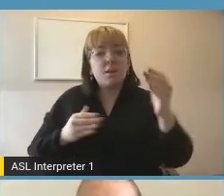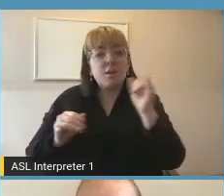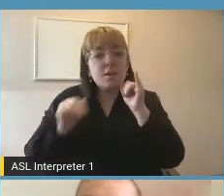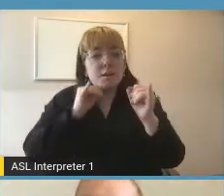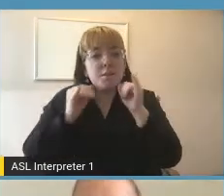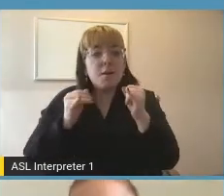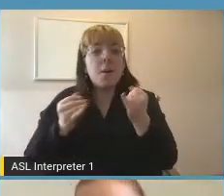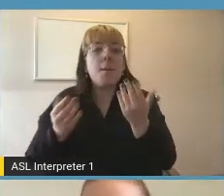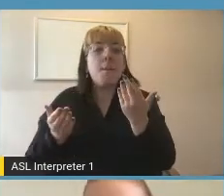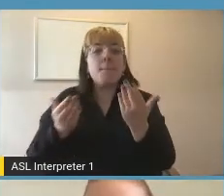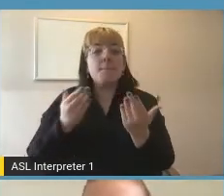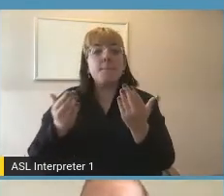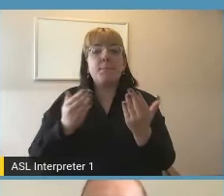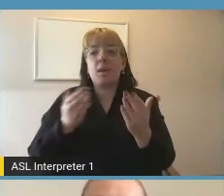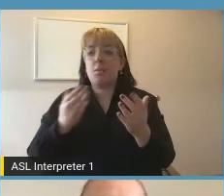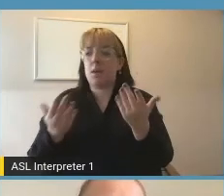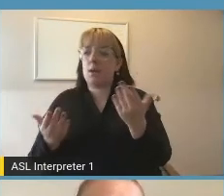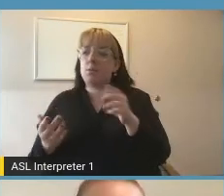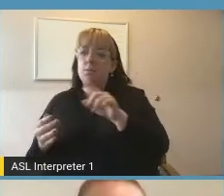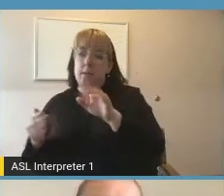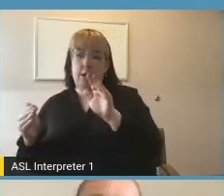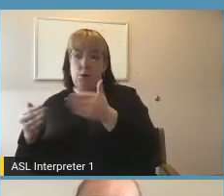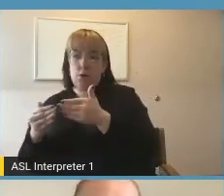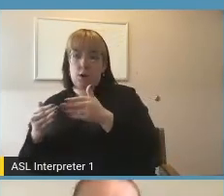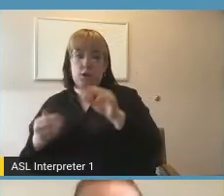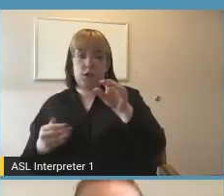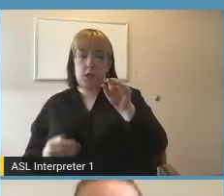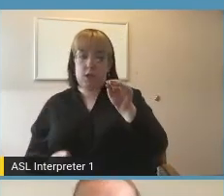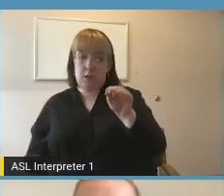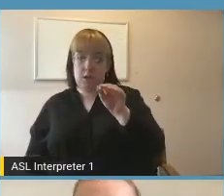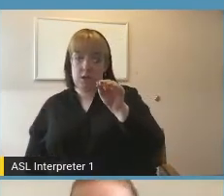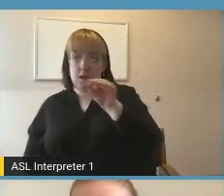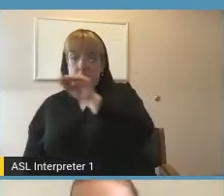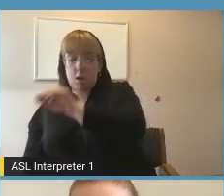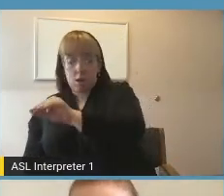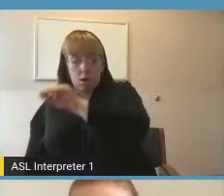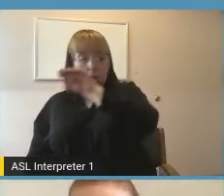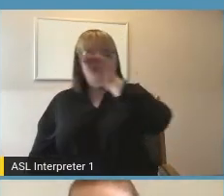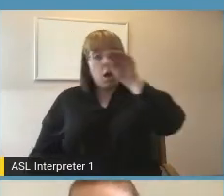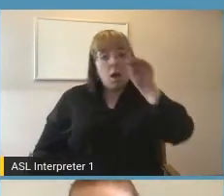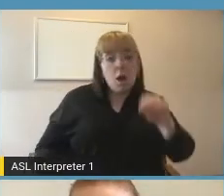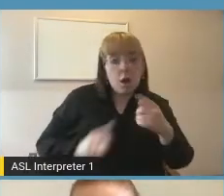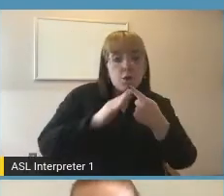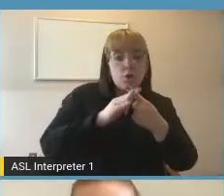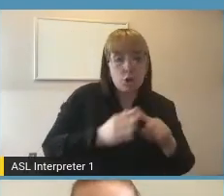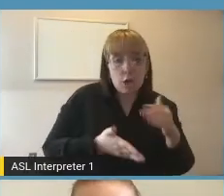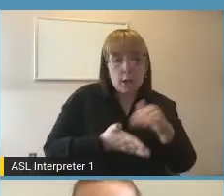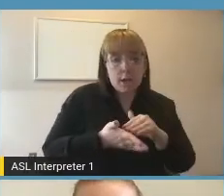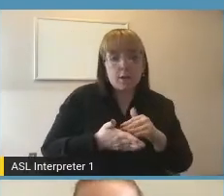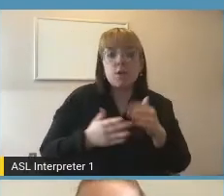and move it to the beginning so that they know what they are hearing about when they get to it.